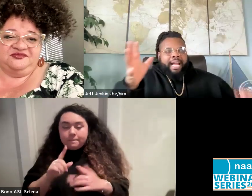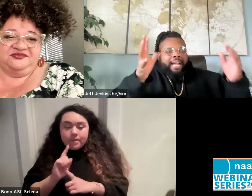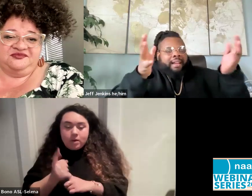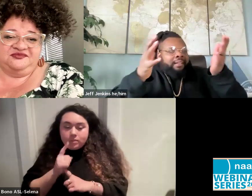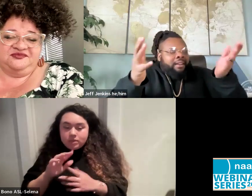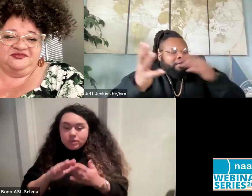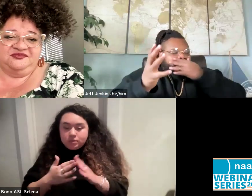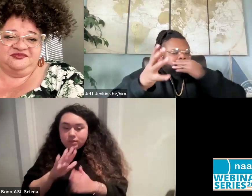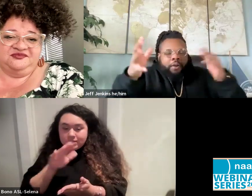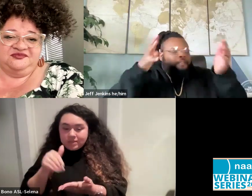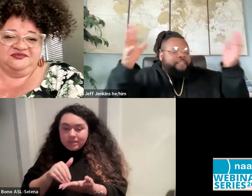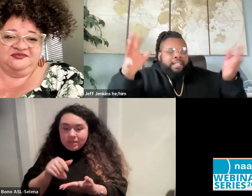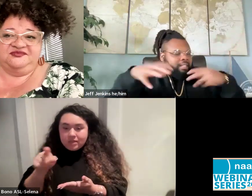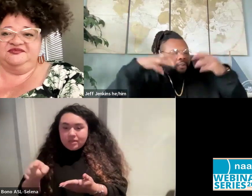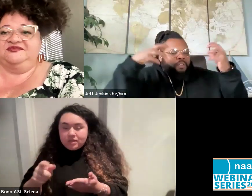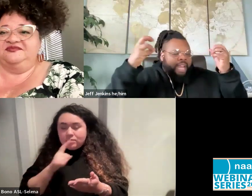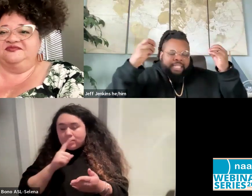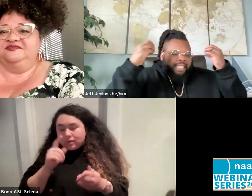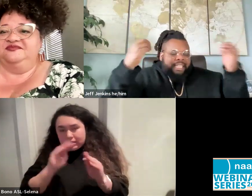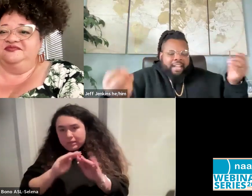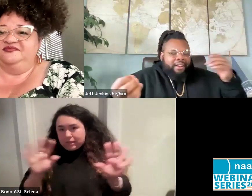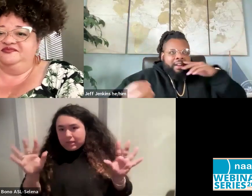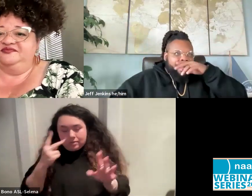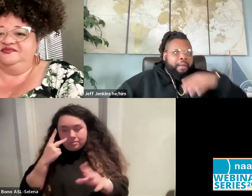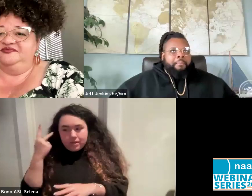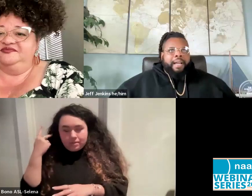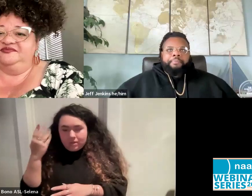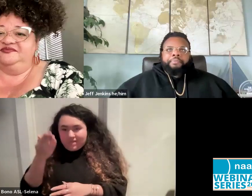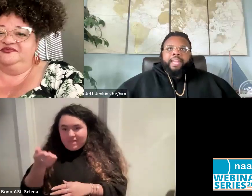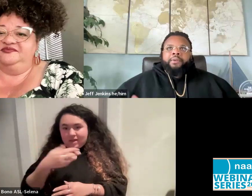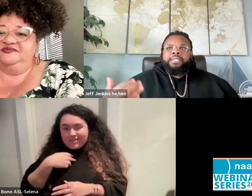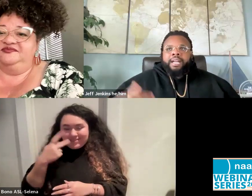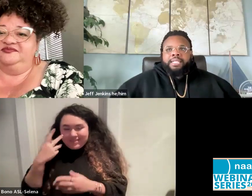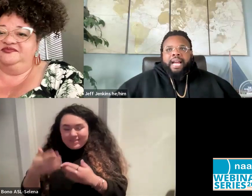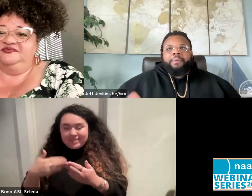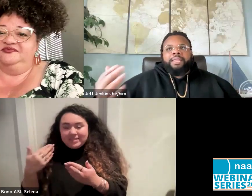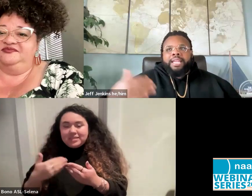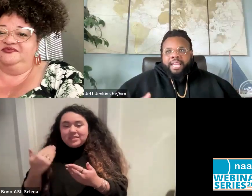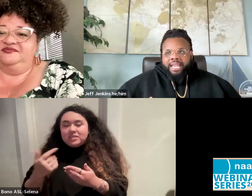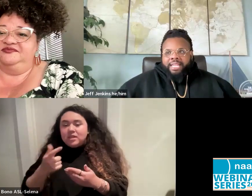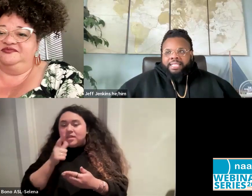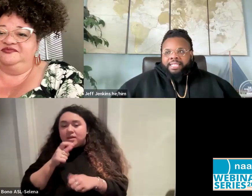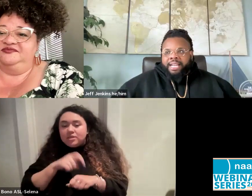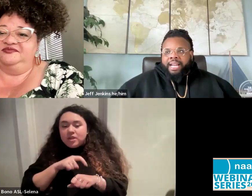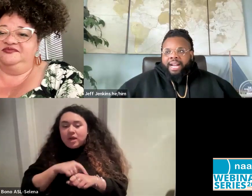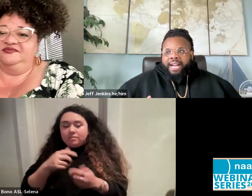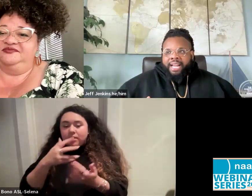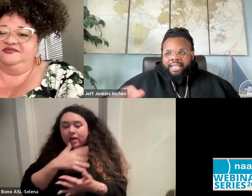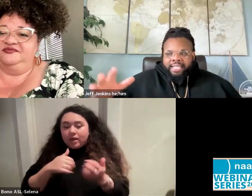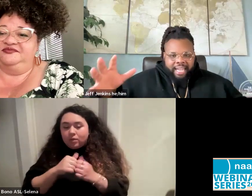Like, I was so vivid. So like, it's just there. But it was less time with the kids in this